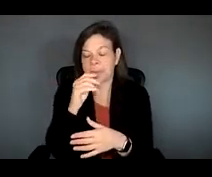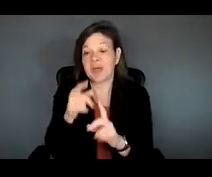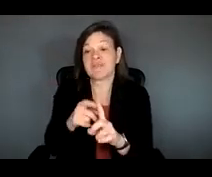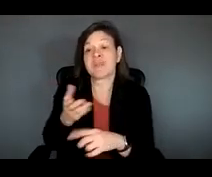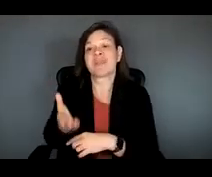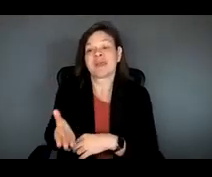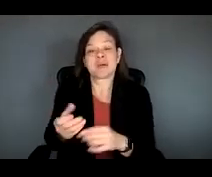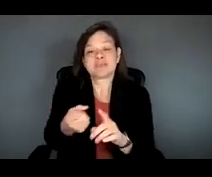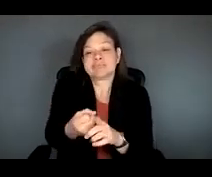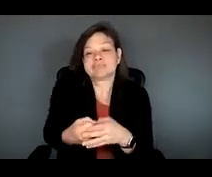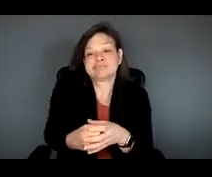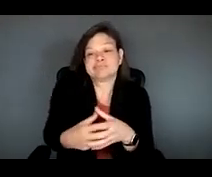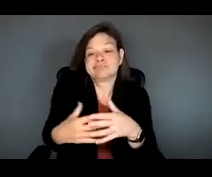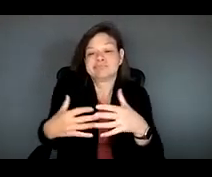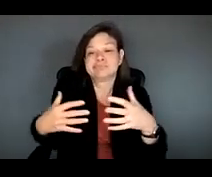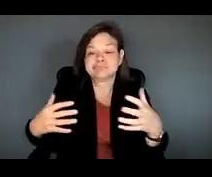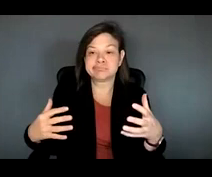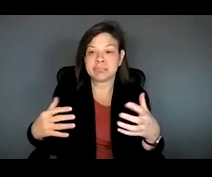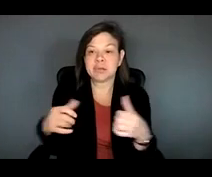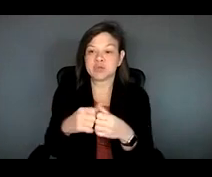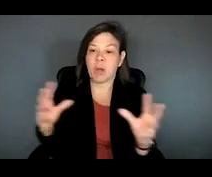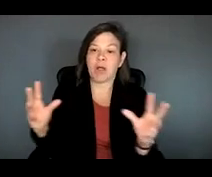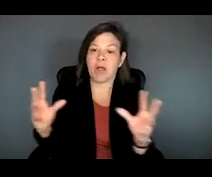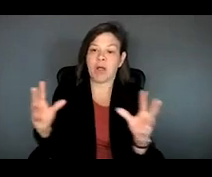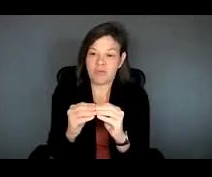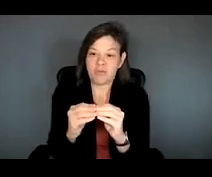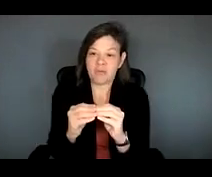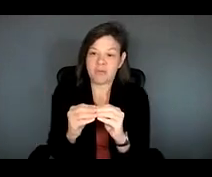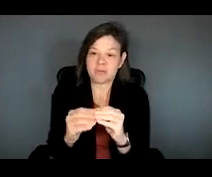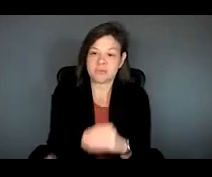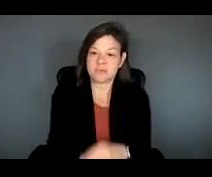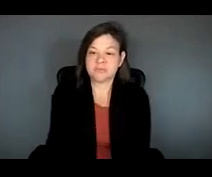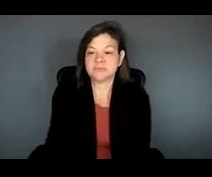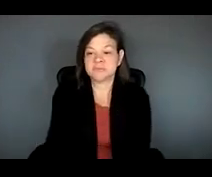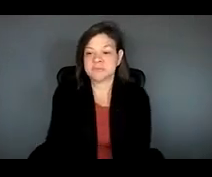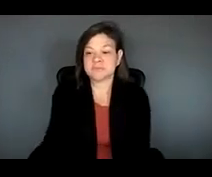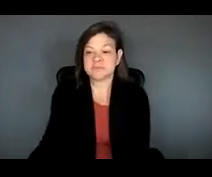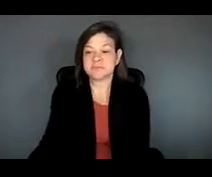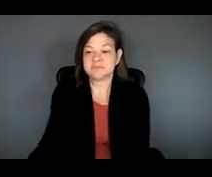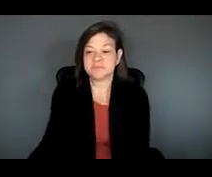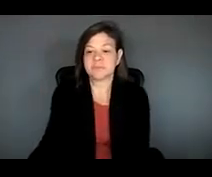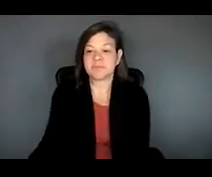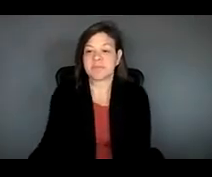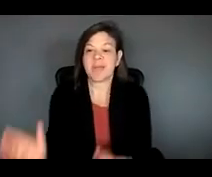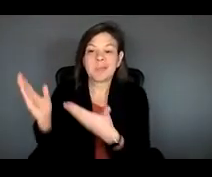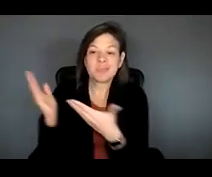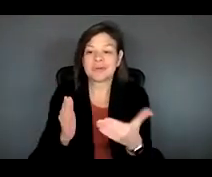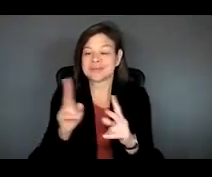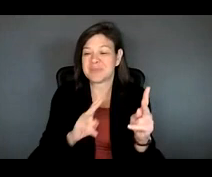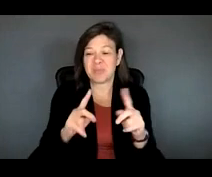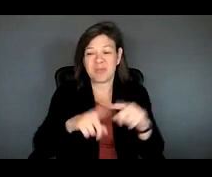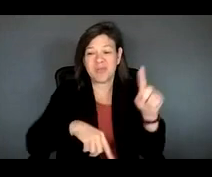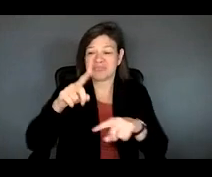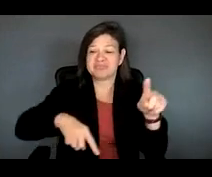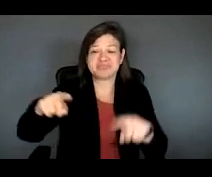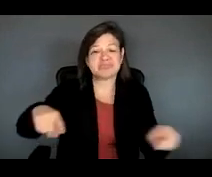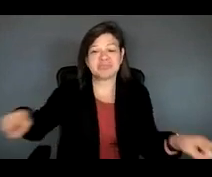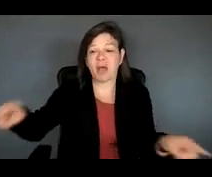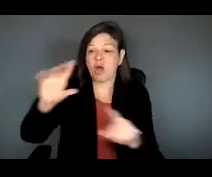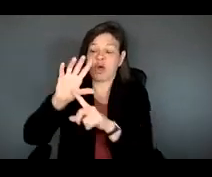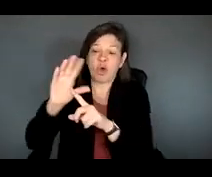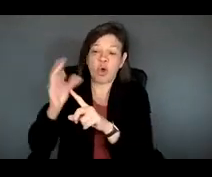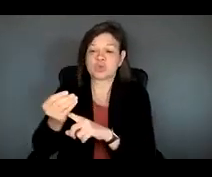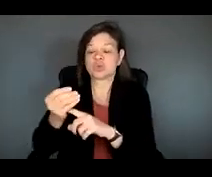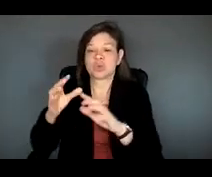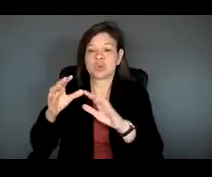grown into a conference that brings together people from all different types of cultural organizations